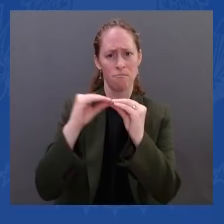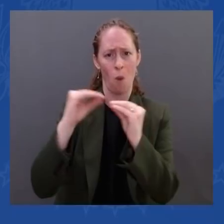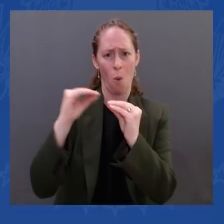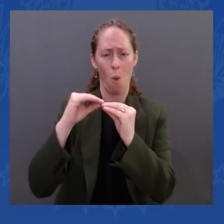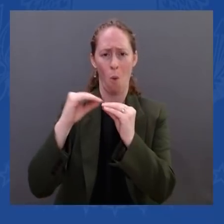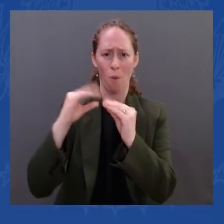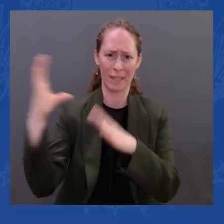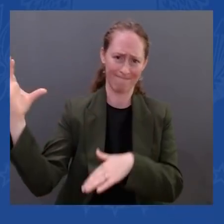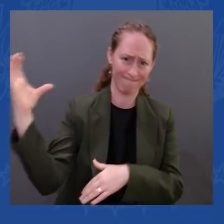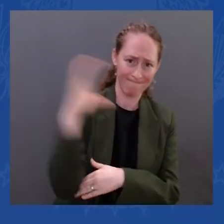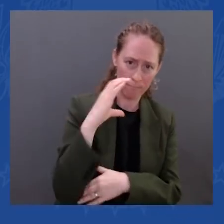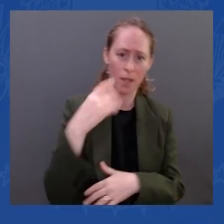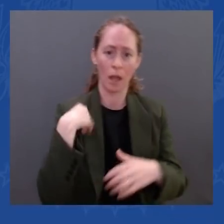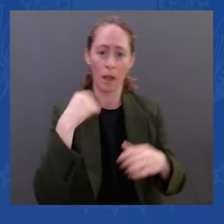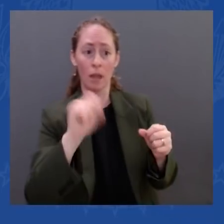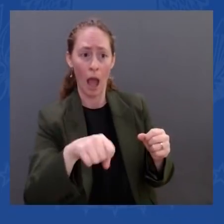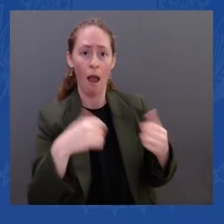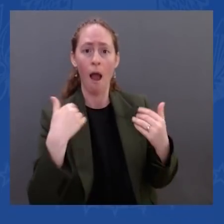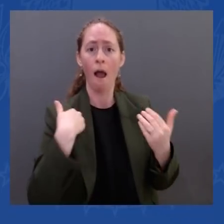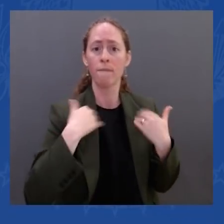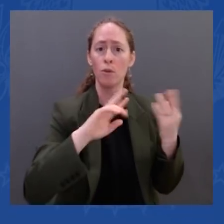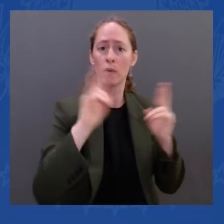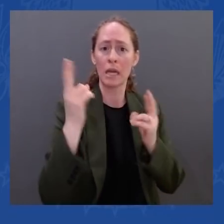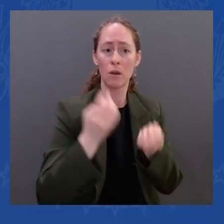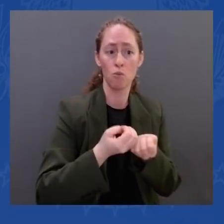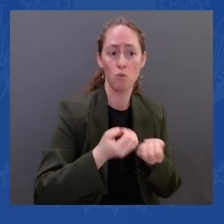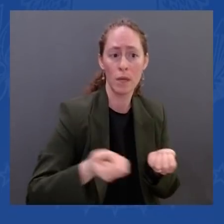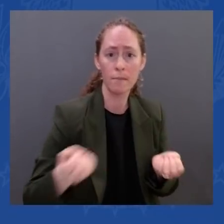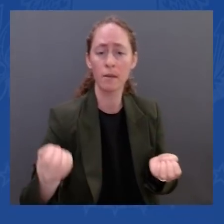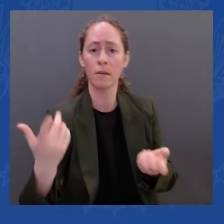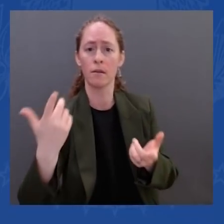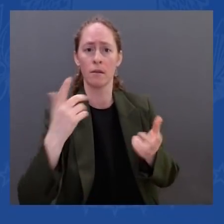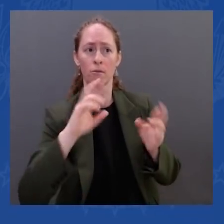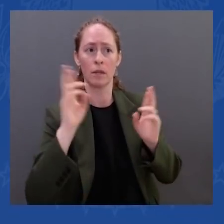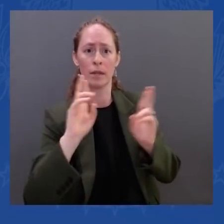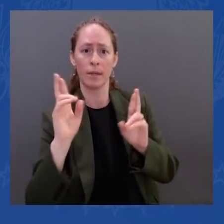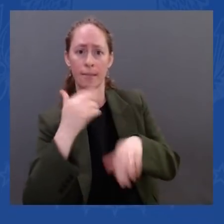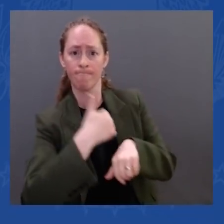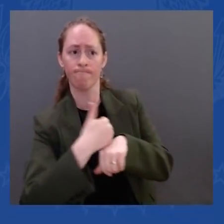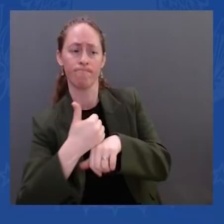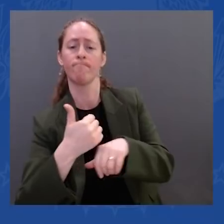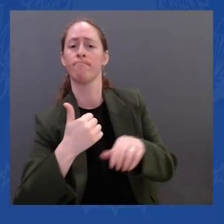and defense cooperation between Japan and the United States.